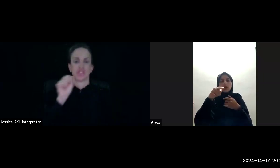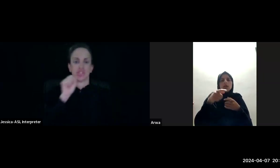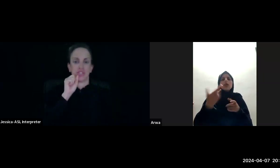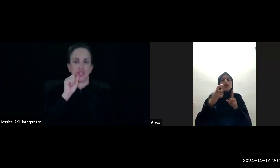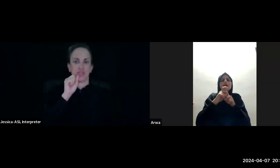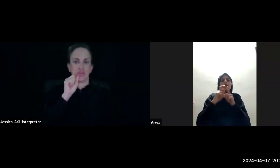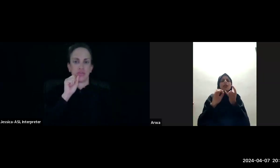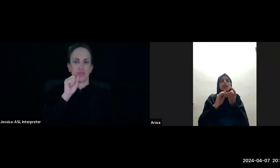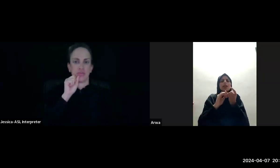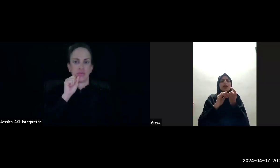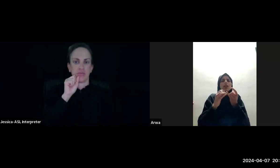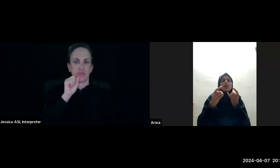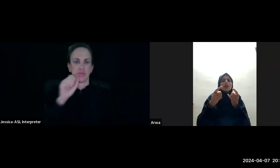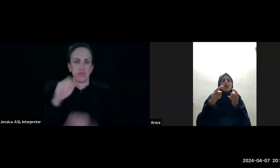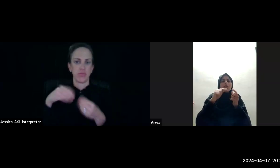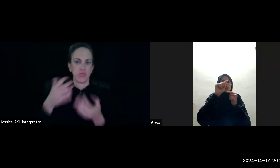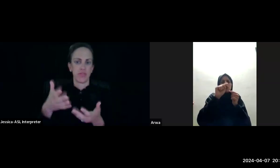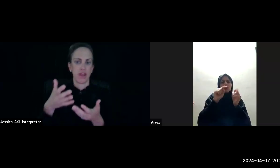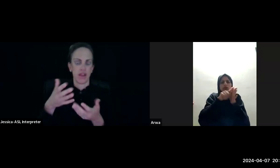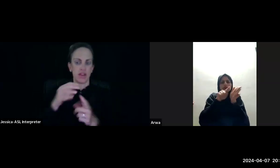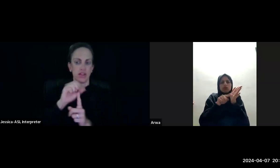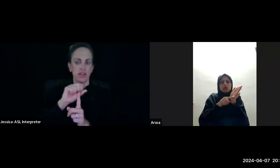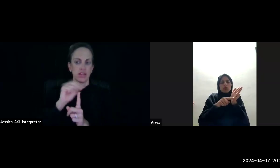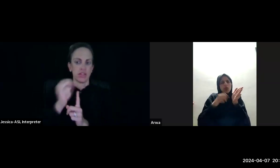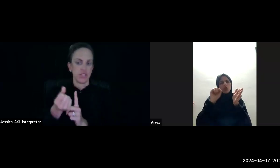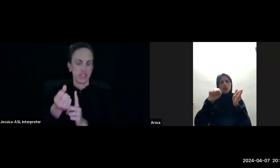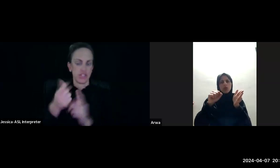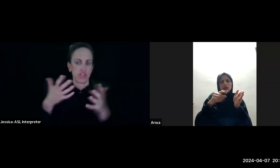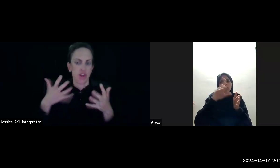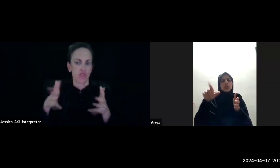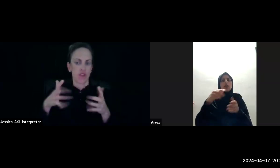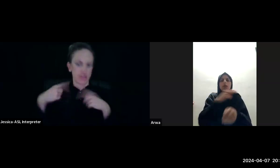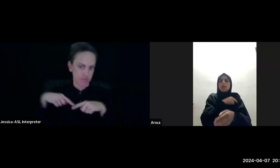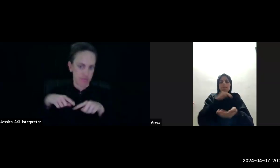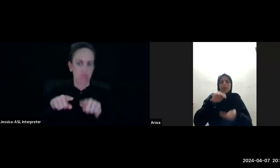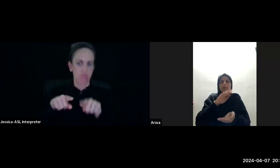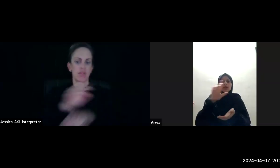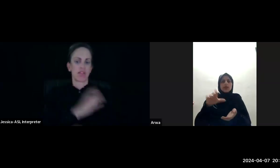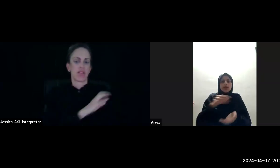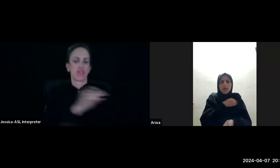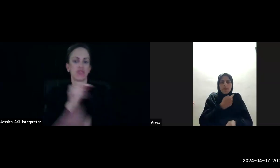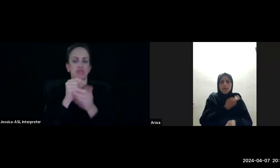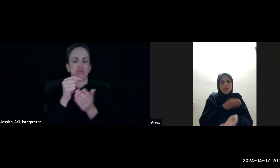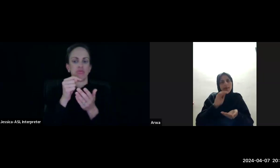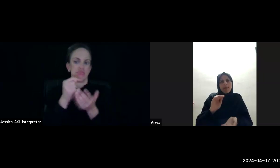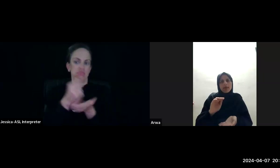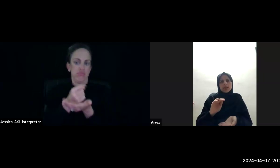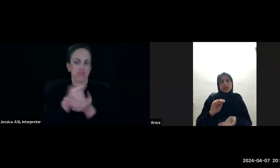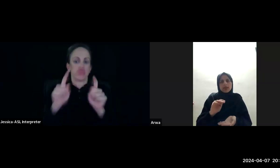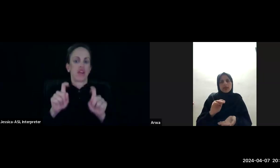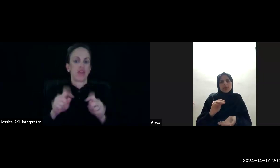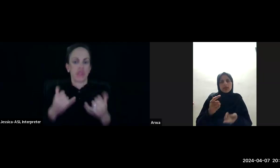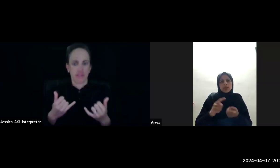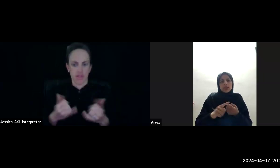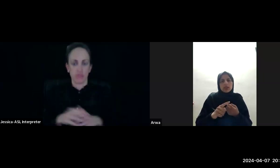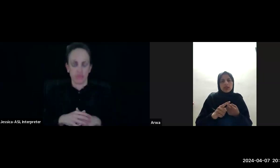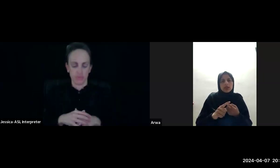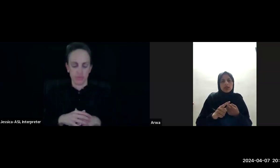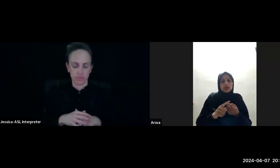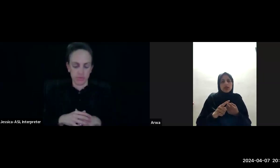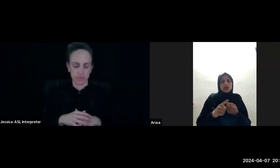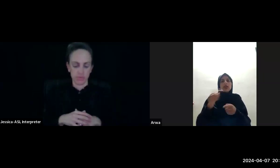other conditions are already in clinical trials, if I'm right okay. now that's about the gene therapy